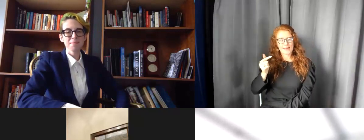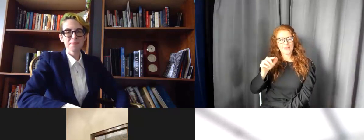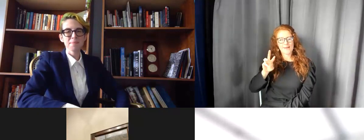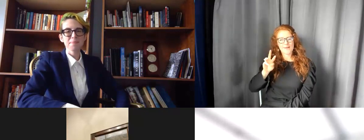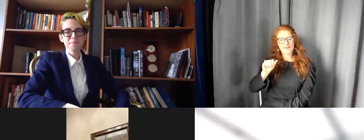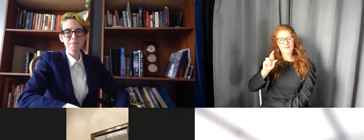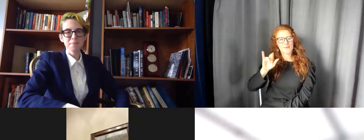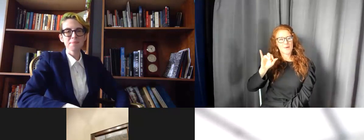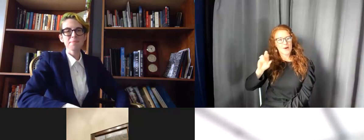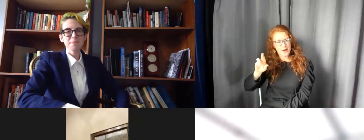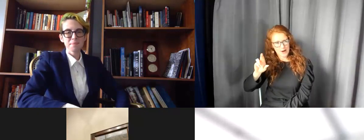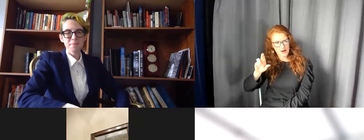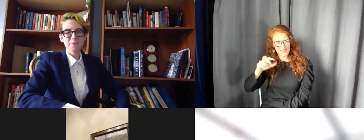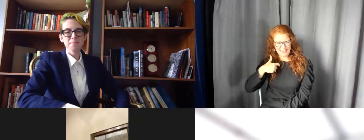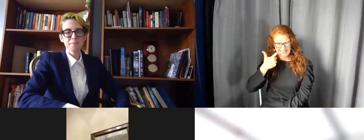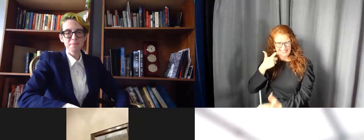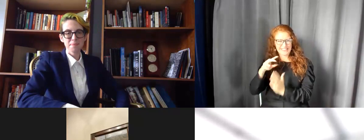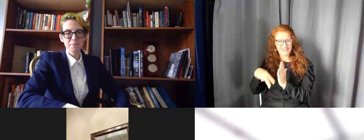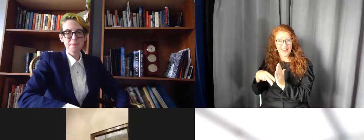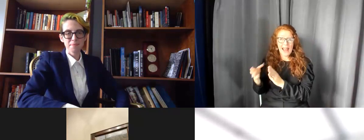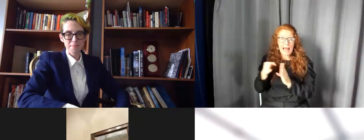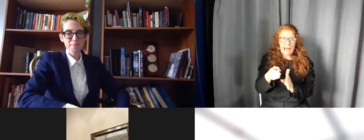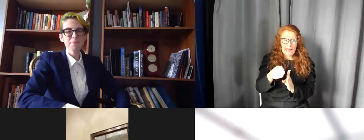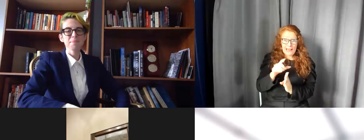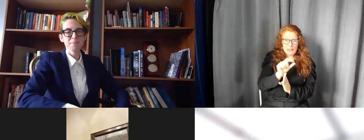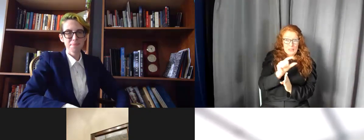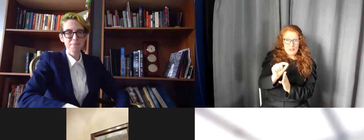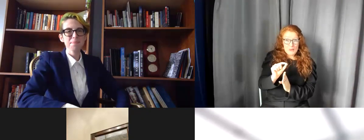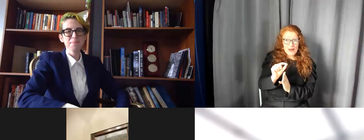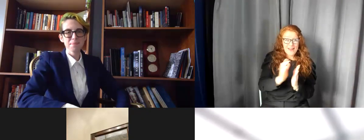Jordan Radford: I've also read her.